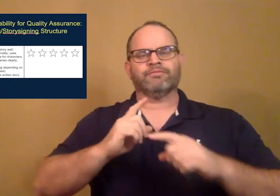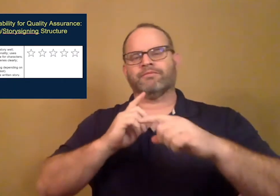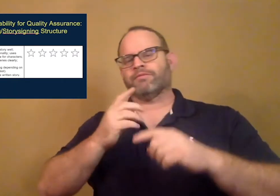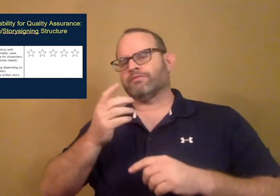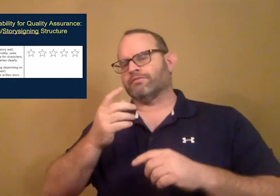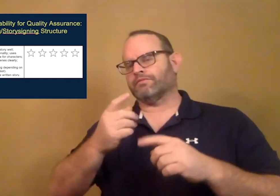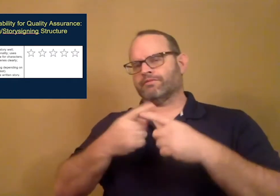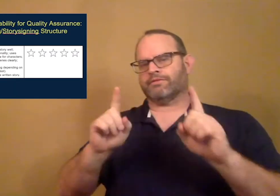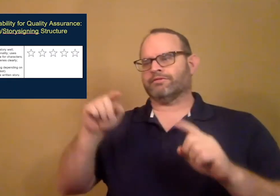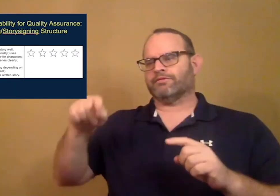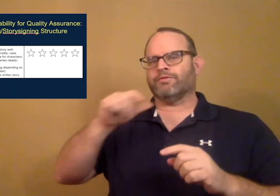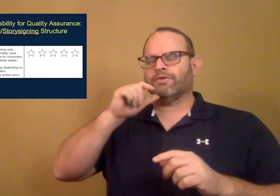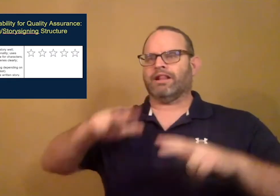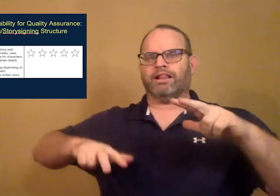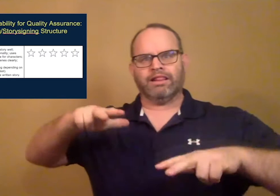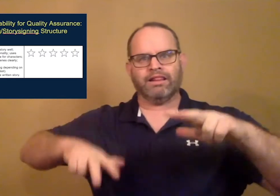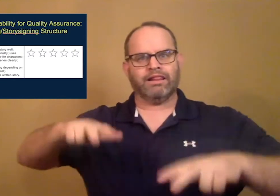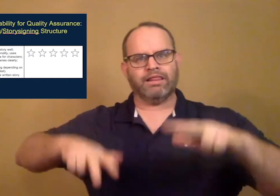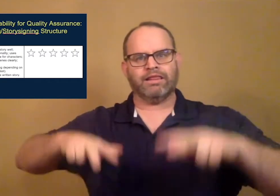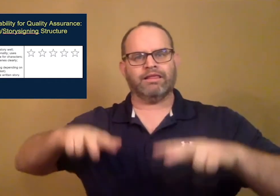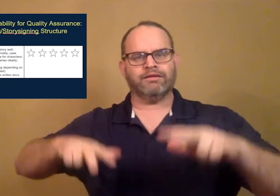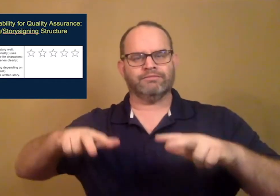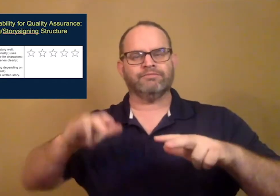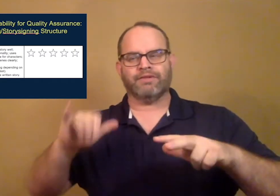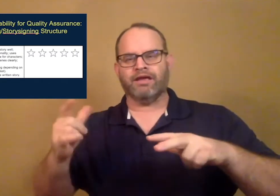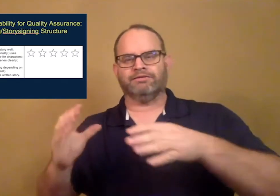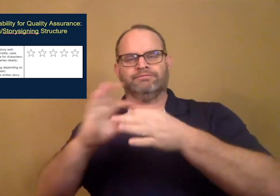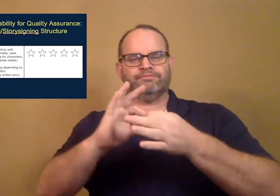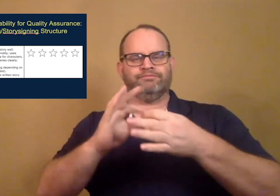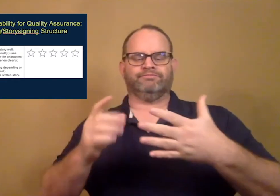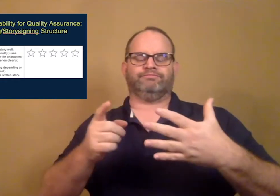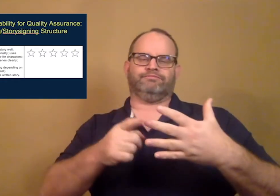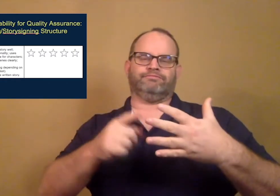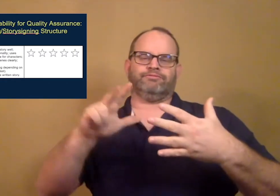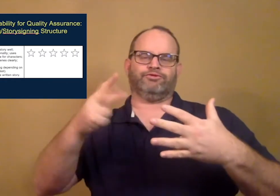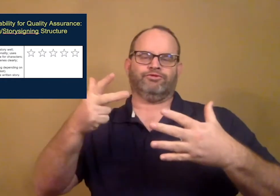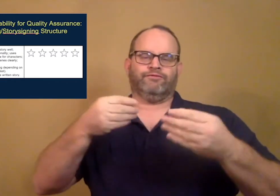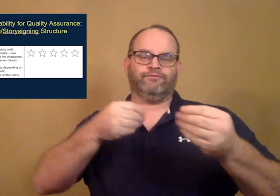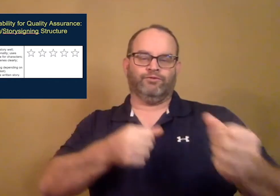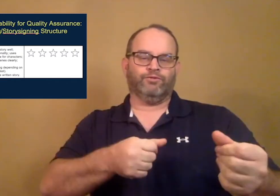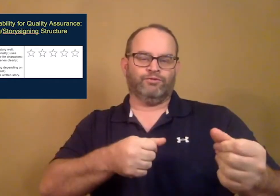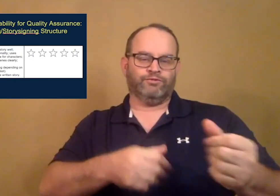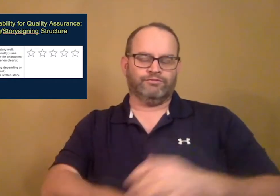between a signer who relies on visuals to tell a story as opposed to the one who relies on written words. The latter is related to the third category, fluency, as well.